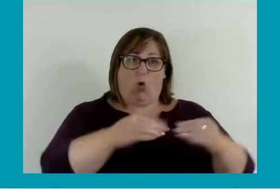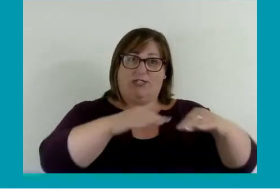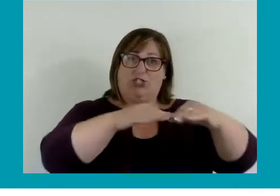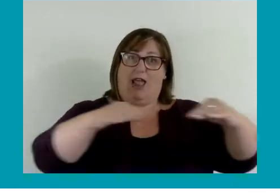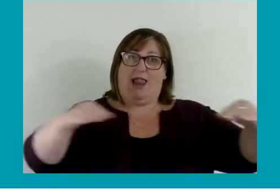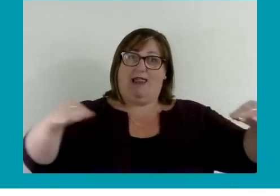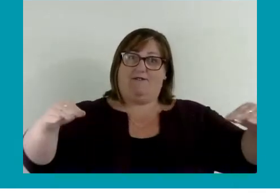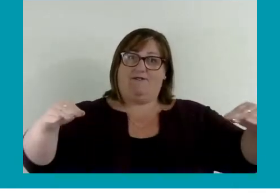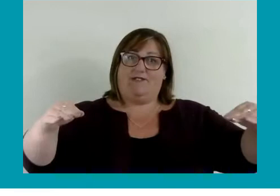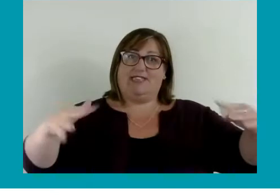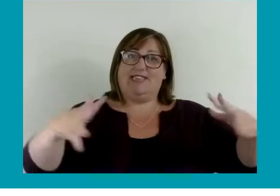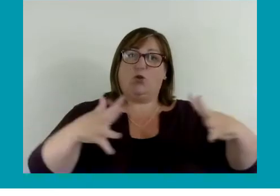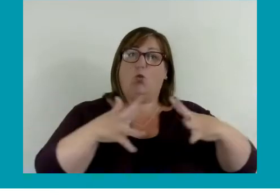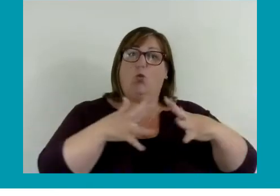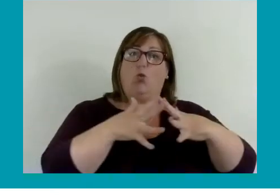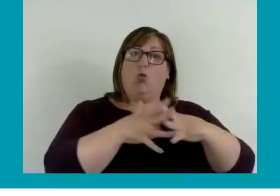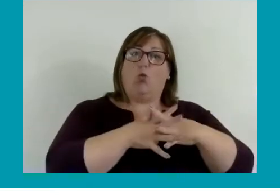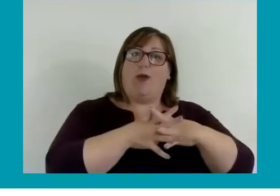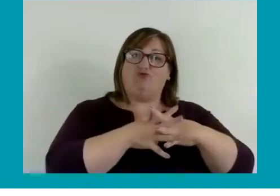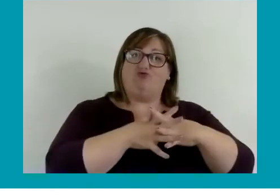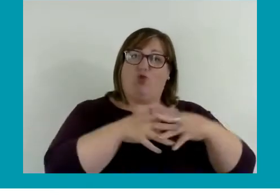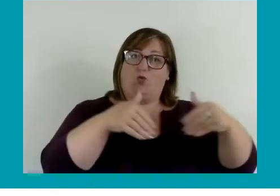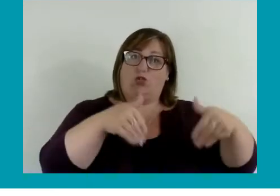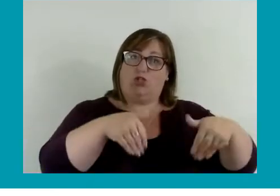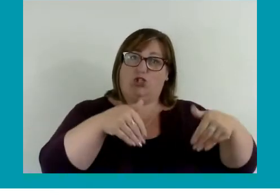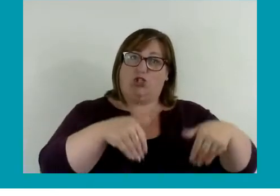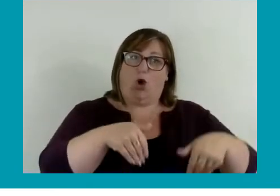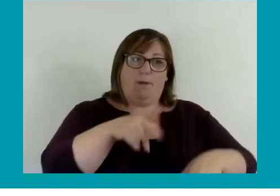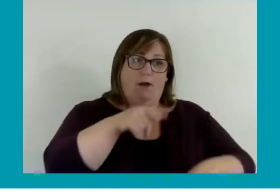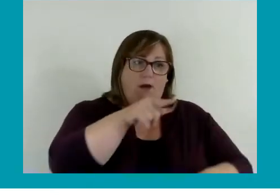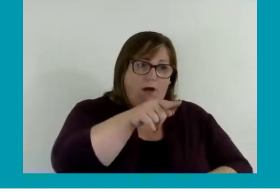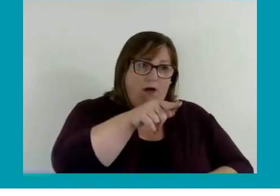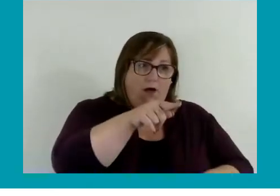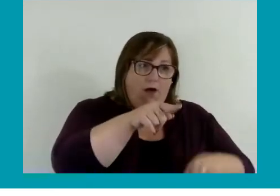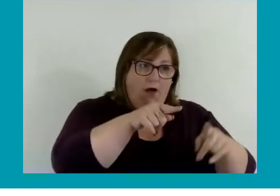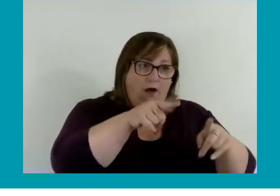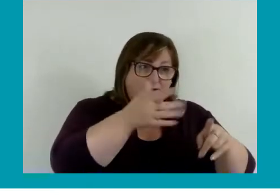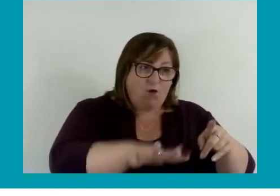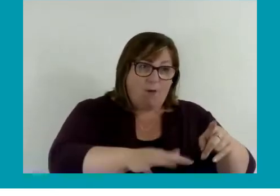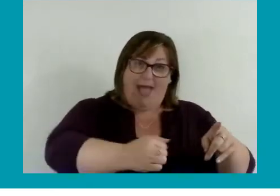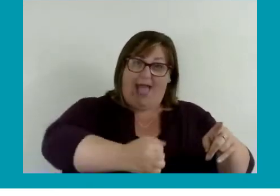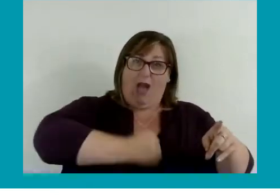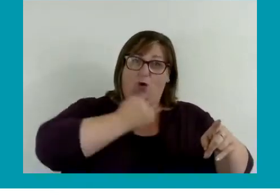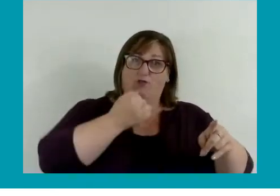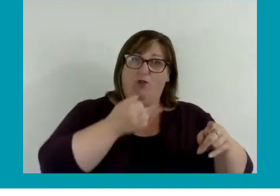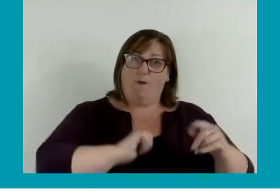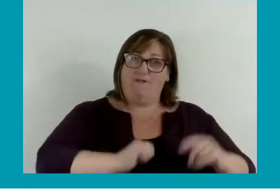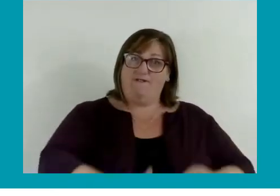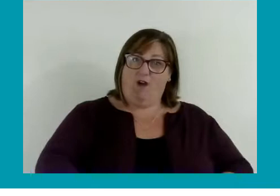from the farm so we need to find people to work on farm and we've also got our own textile factory um